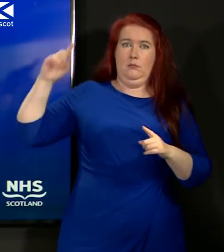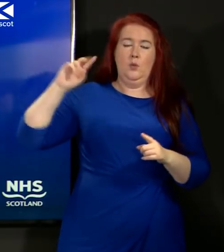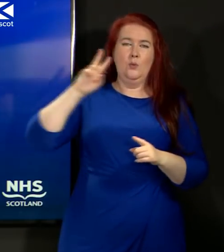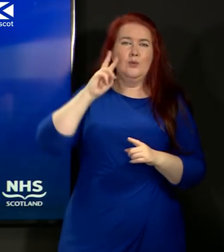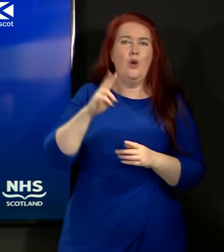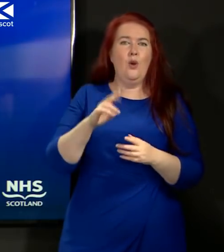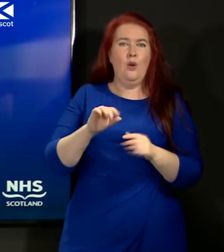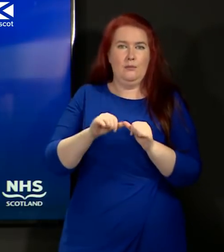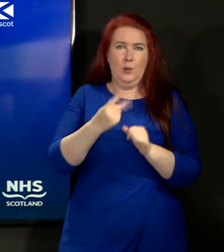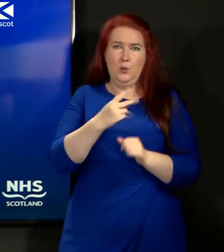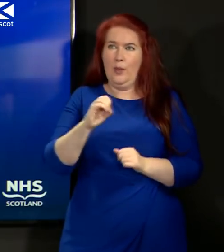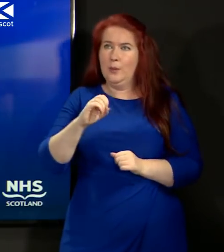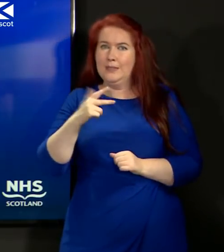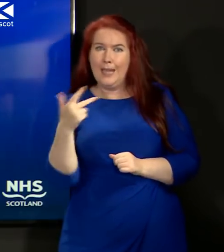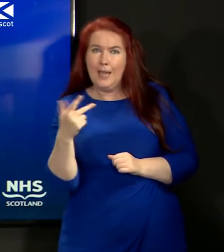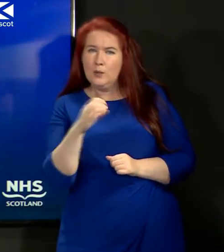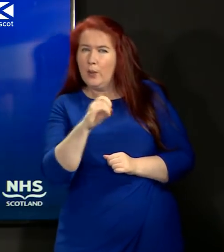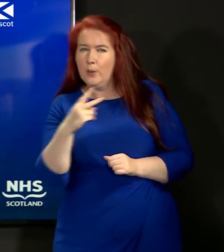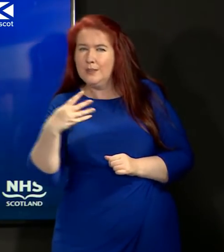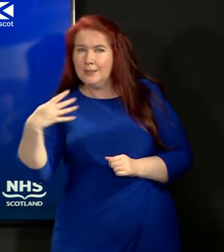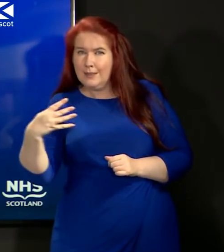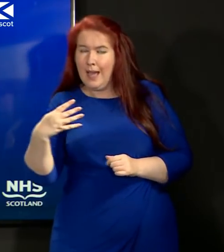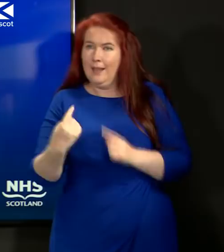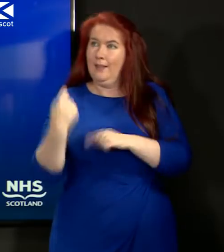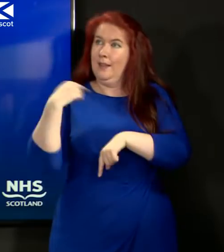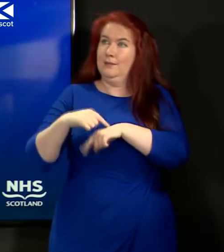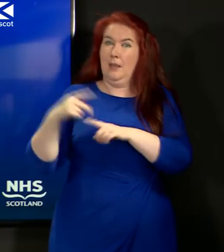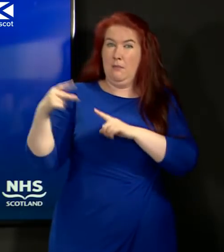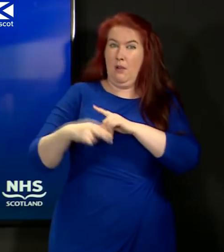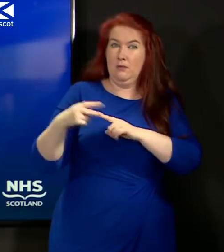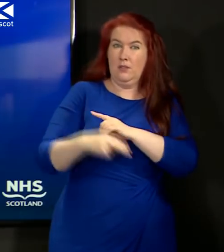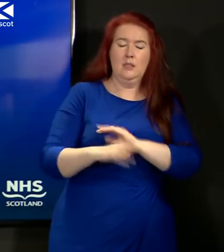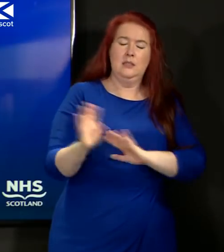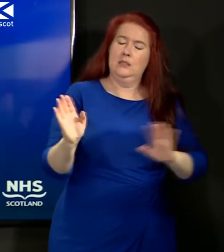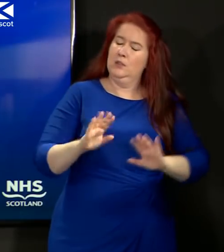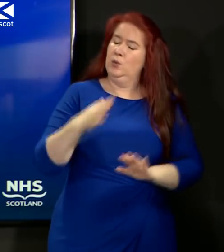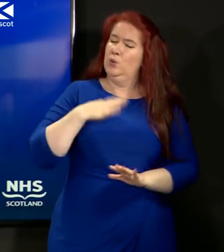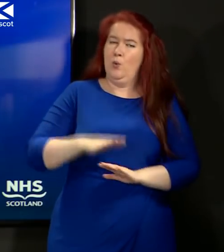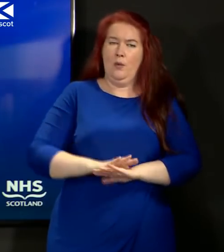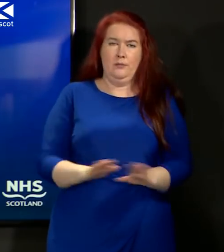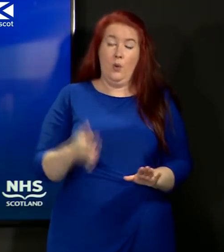the financial crisis. So therefore trying to invest for growth, trying to make sure